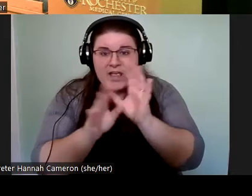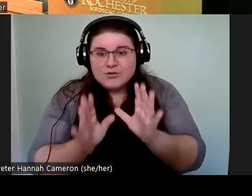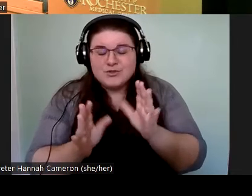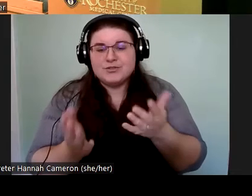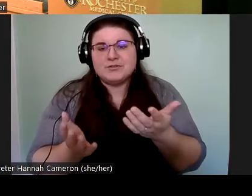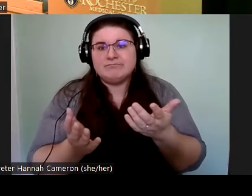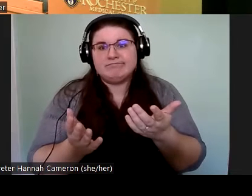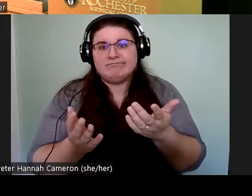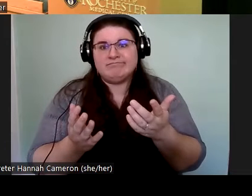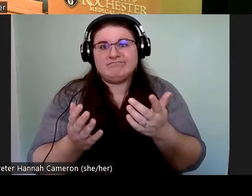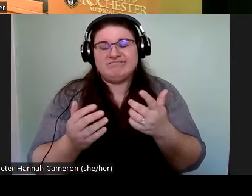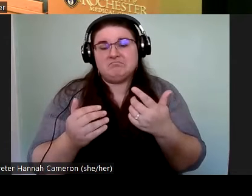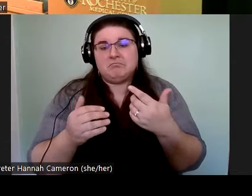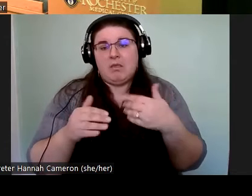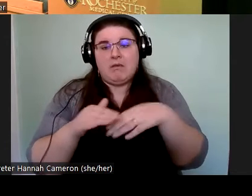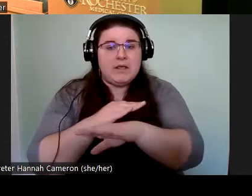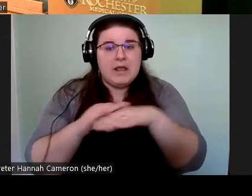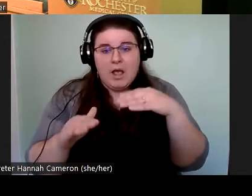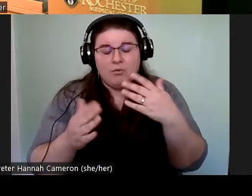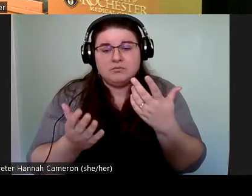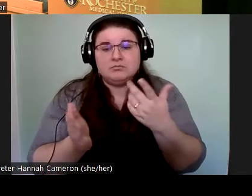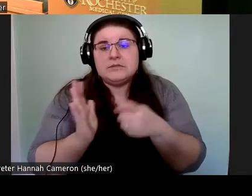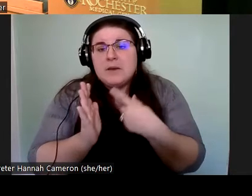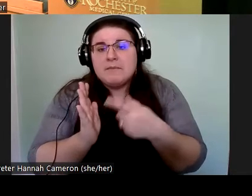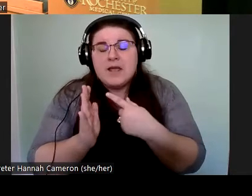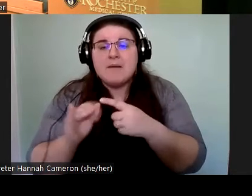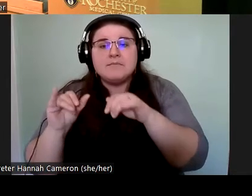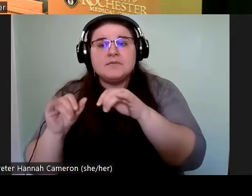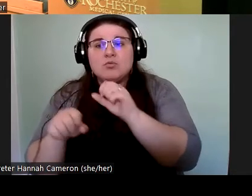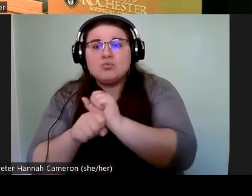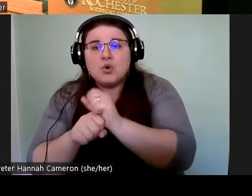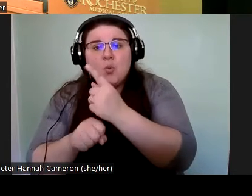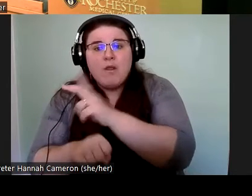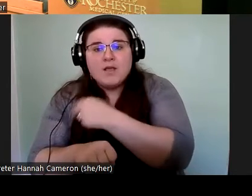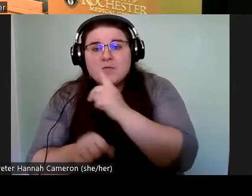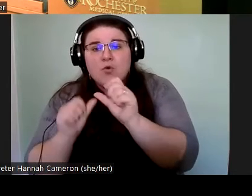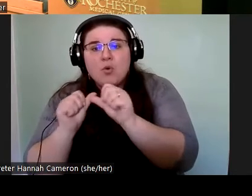there and so we can again provide that kind of continuity that mental health professionals can't